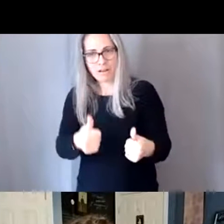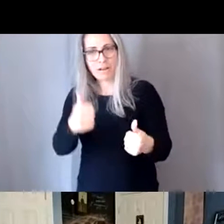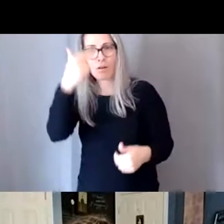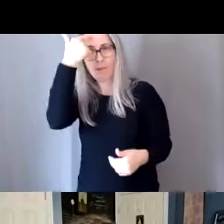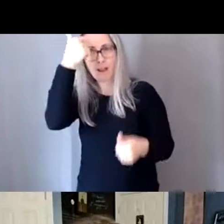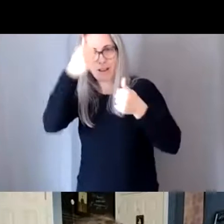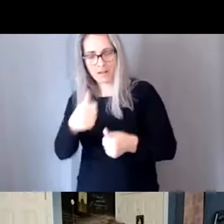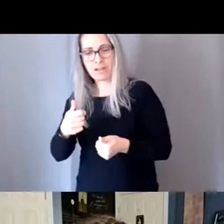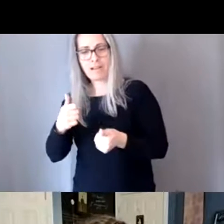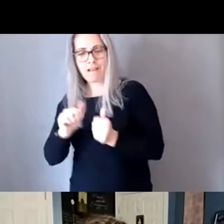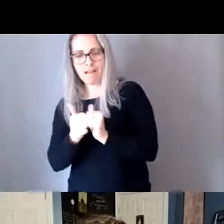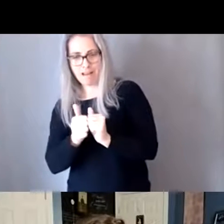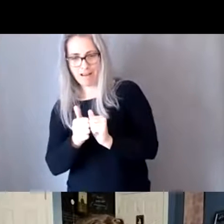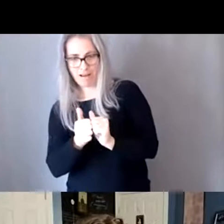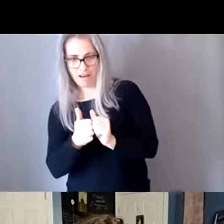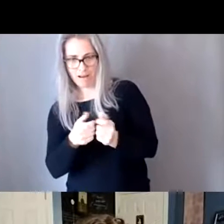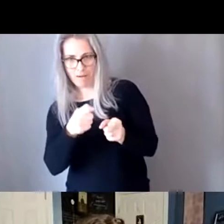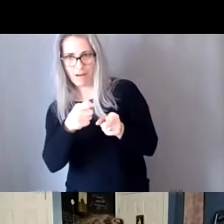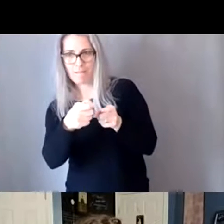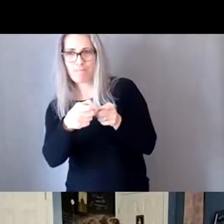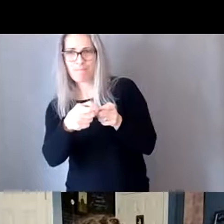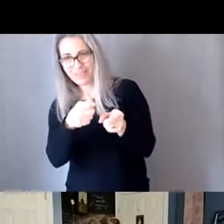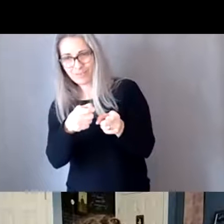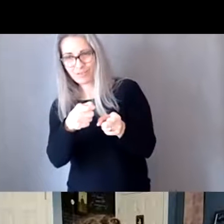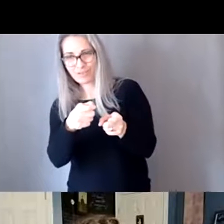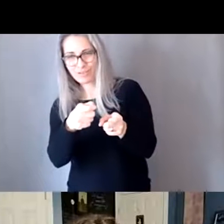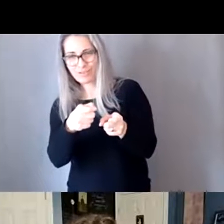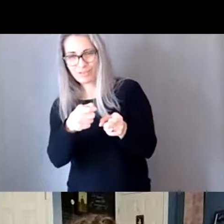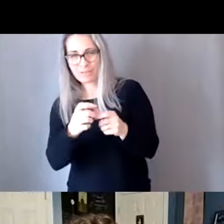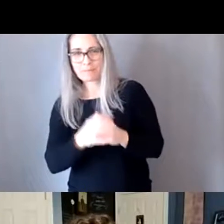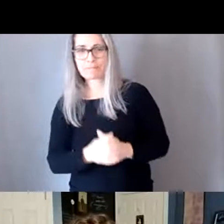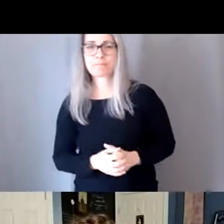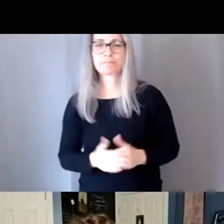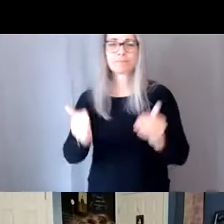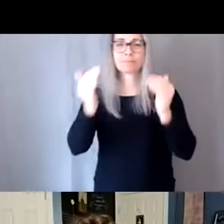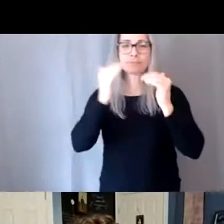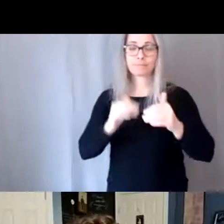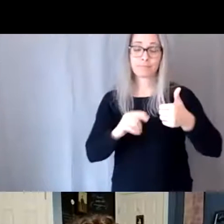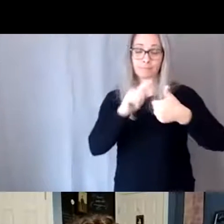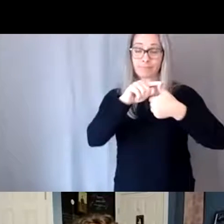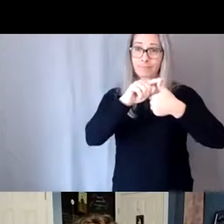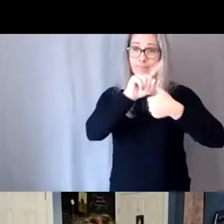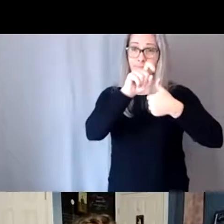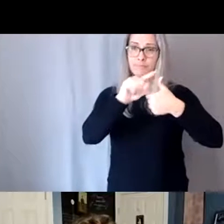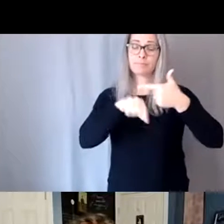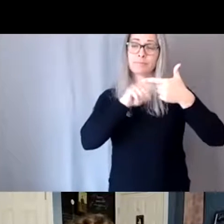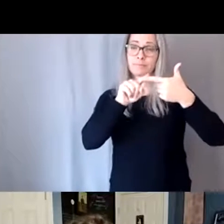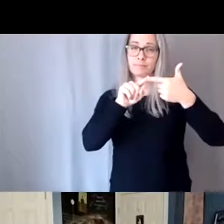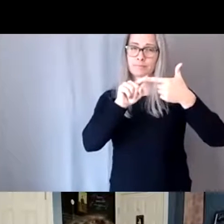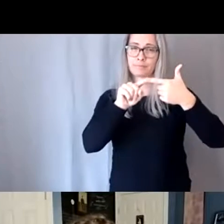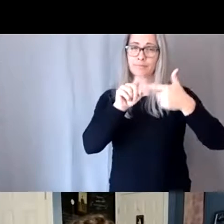my next title slide here is how is disability not represented